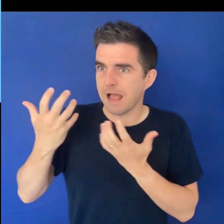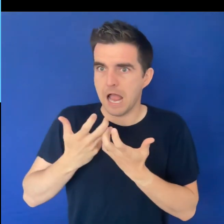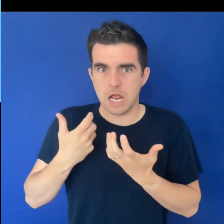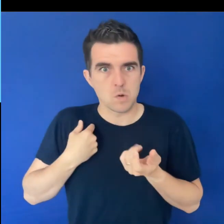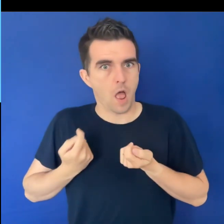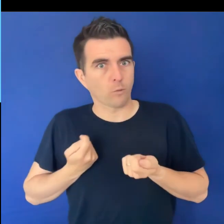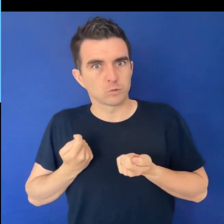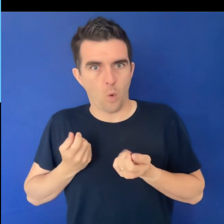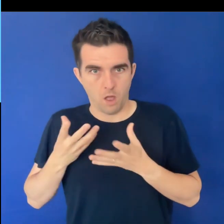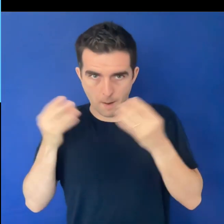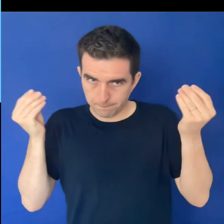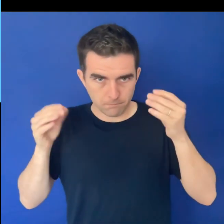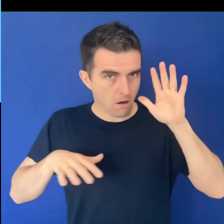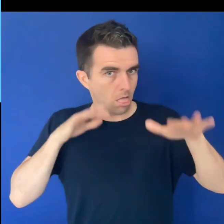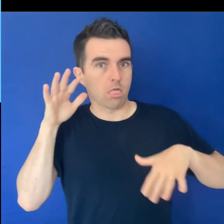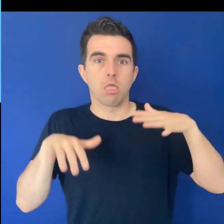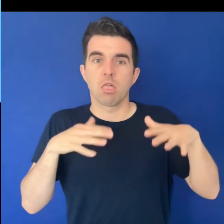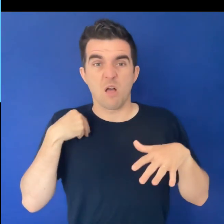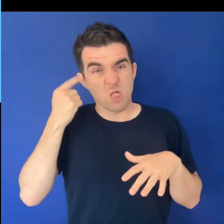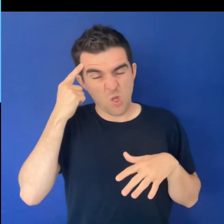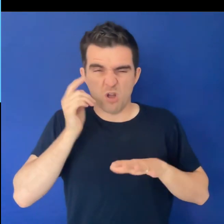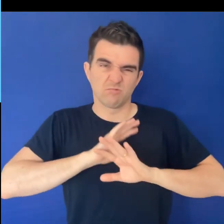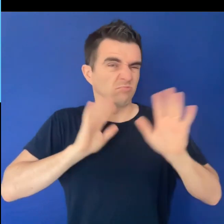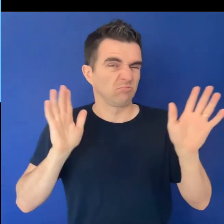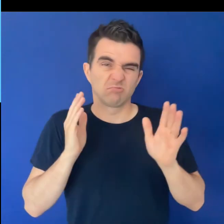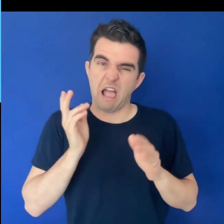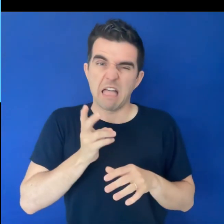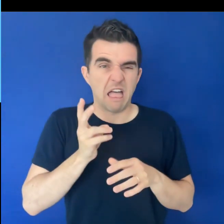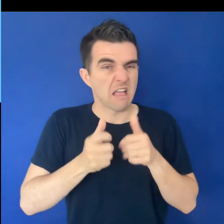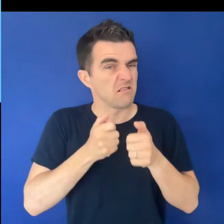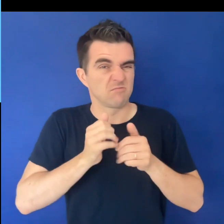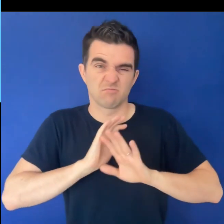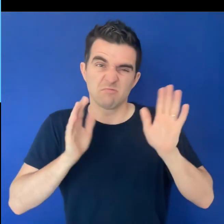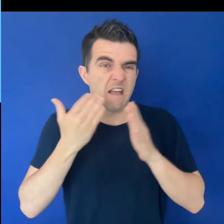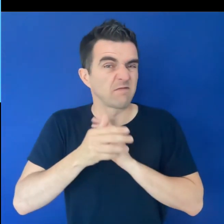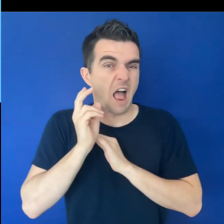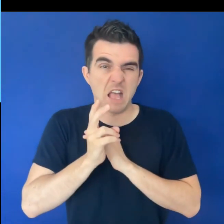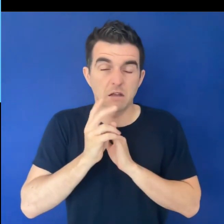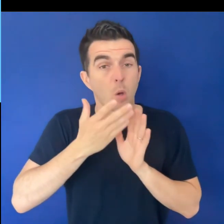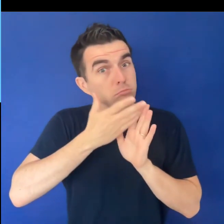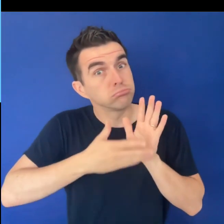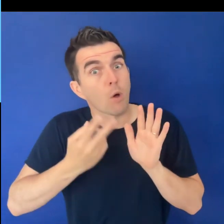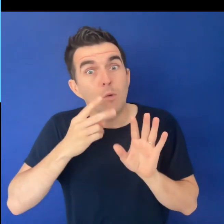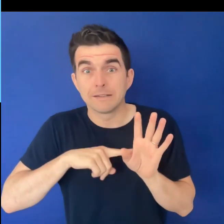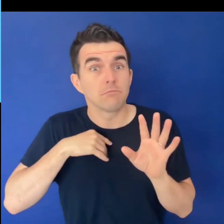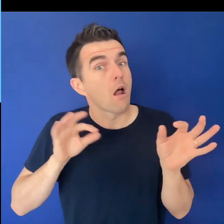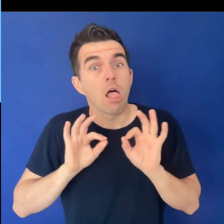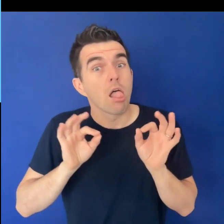I had all intentions to never play a video game again, and for the next two years I kept true to